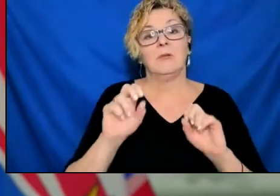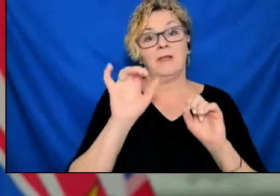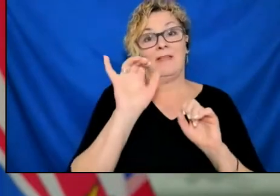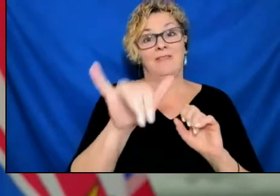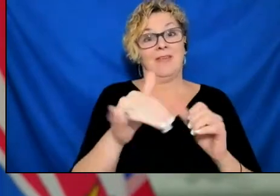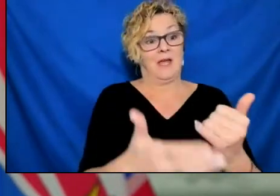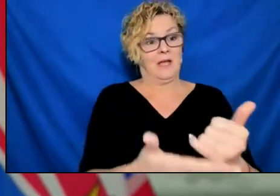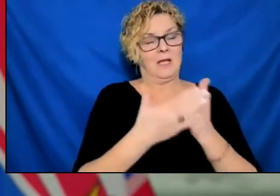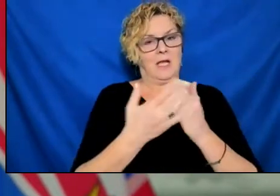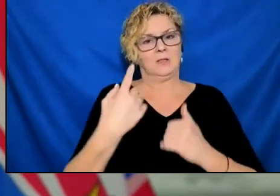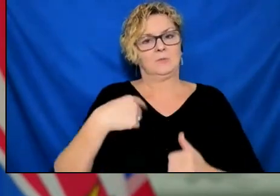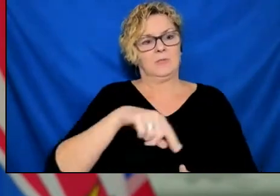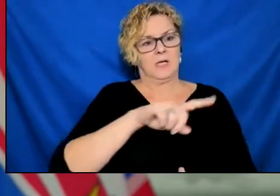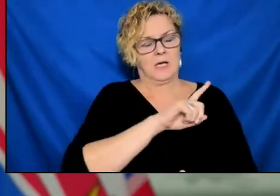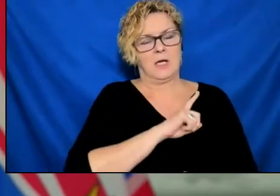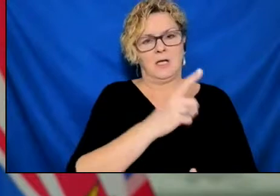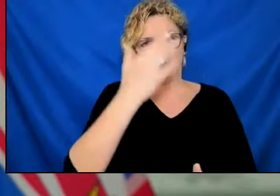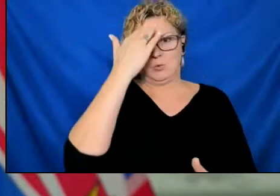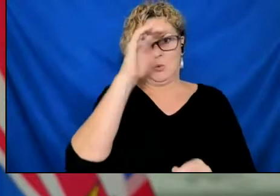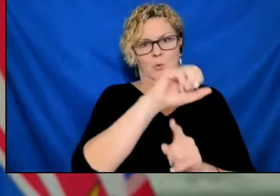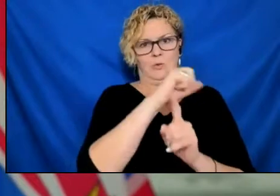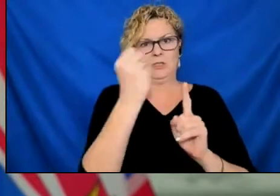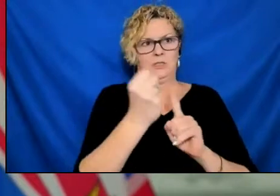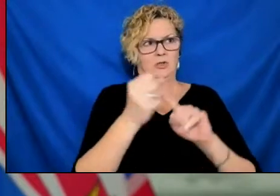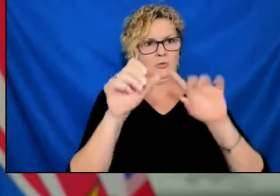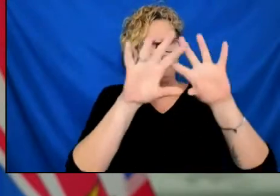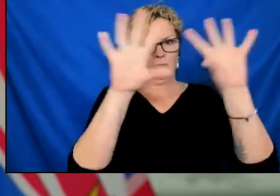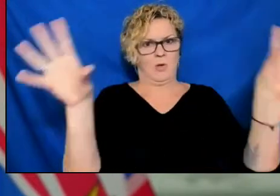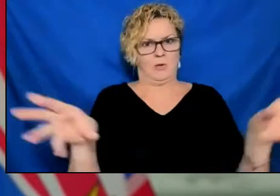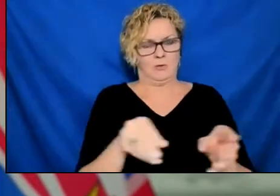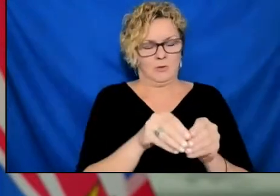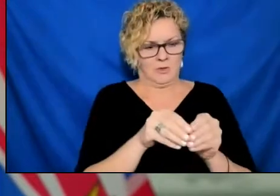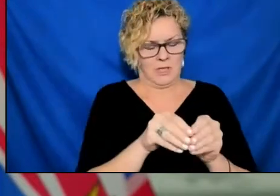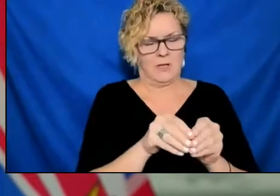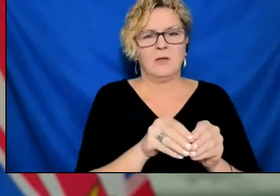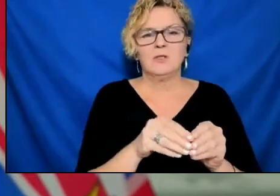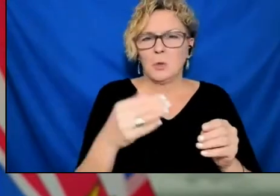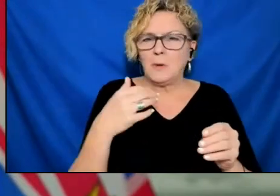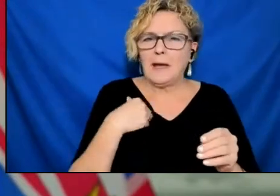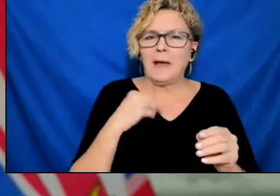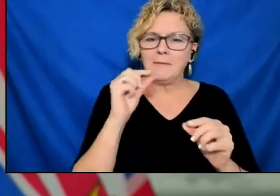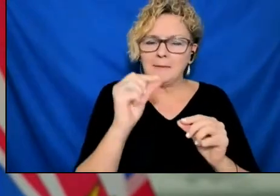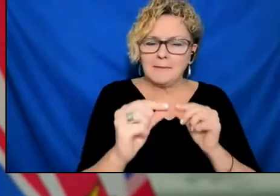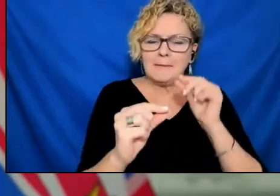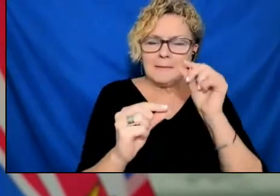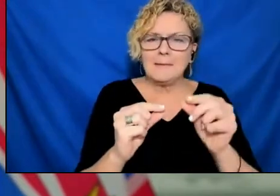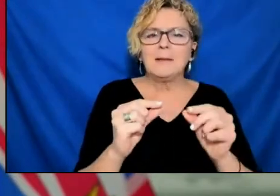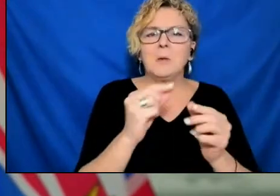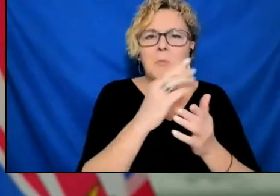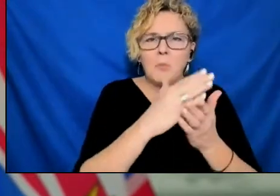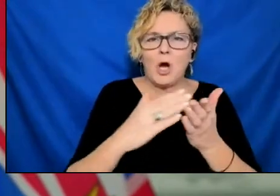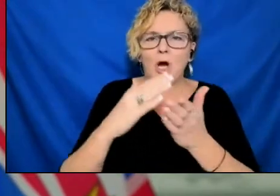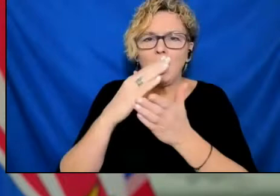will give us a sense of how many people are reporting that their rapid test was positive. That's just another piece that